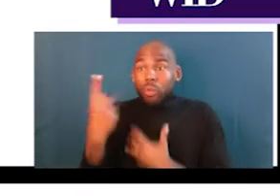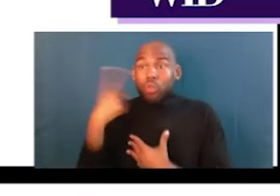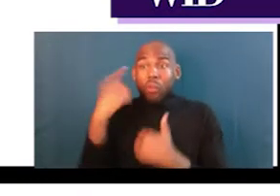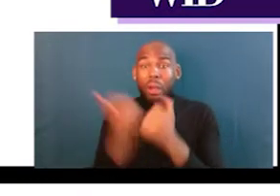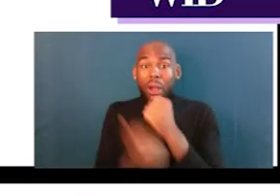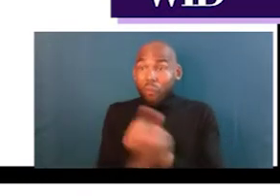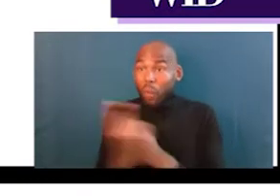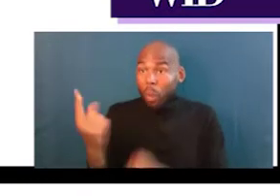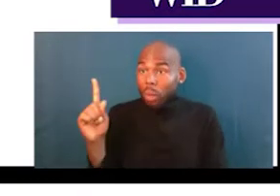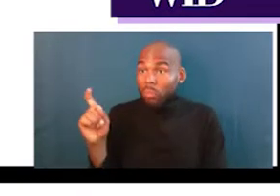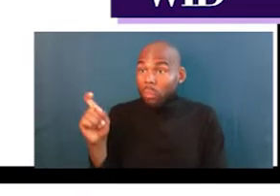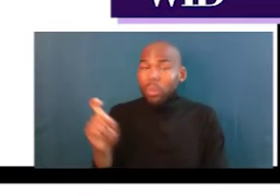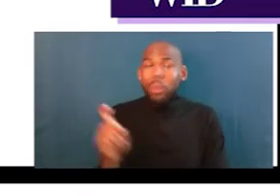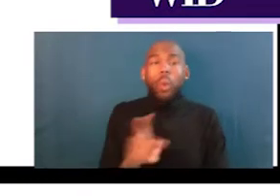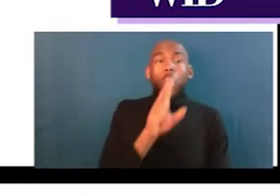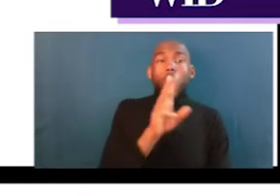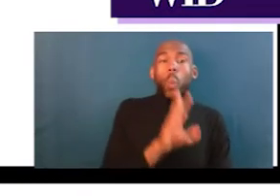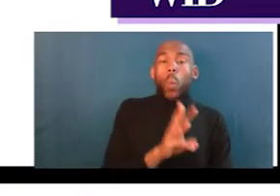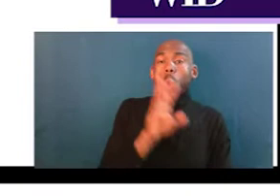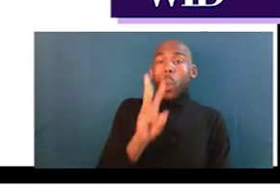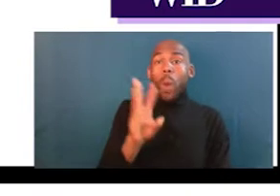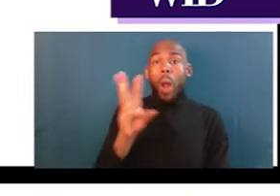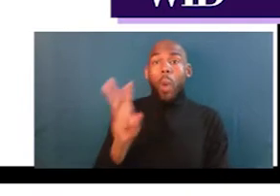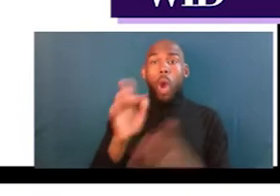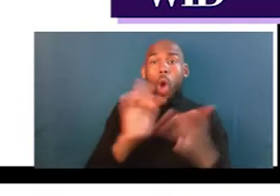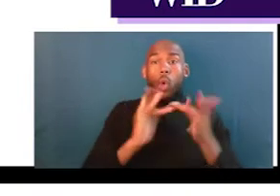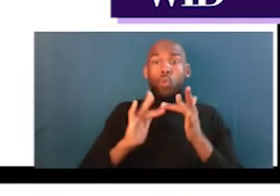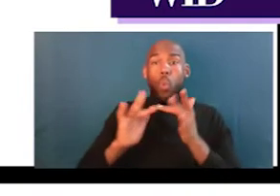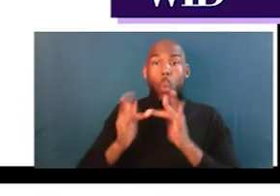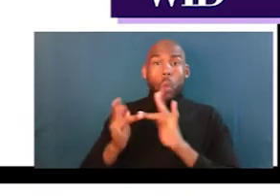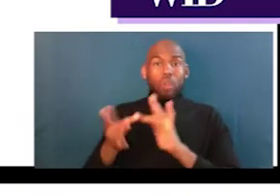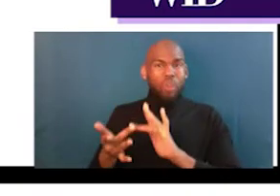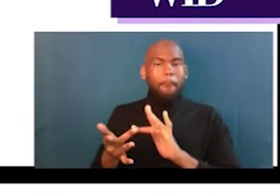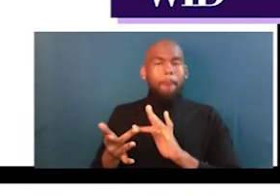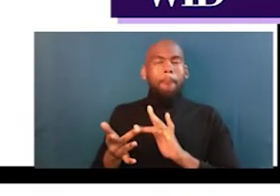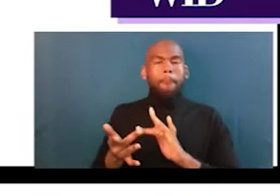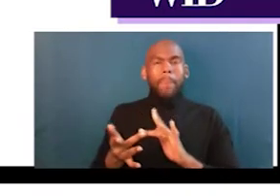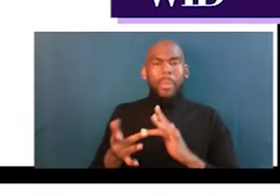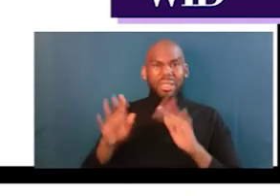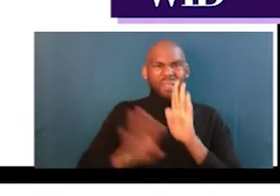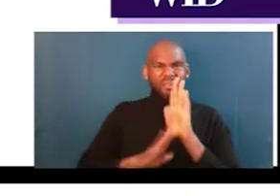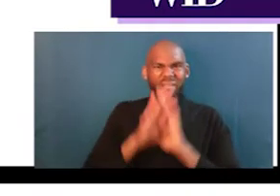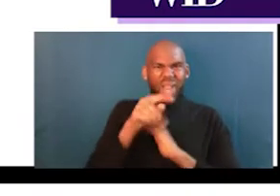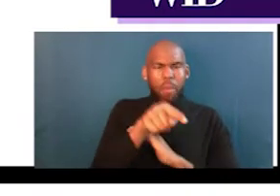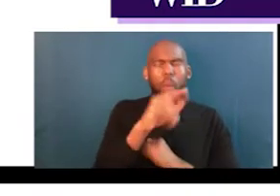created by the Worldwide Web Consortium or the WC3 which is an international organization